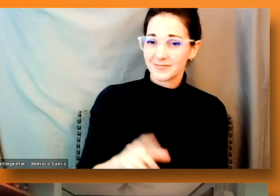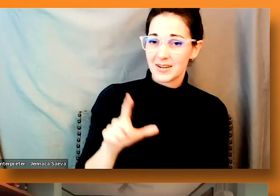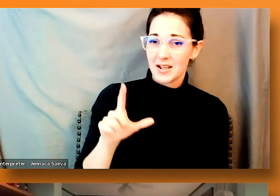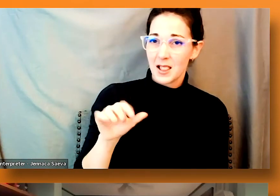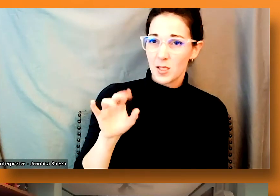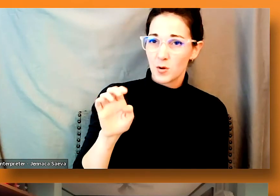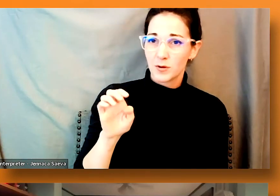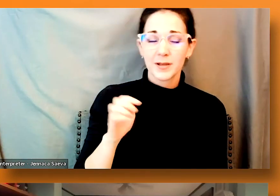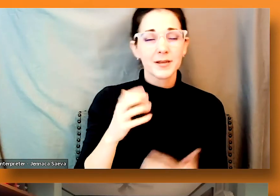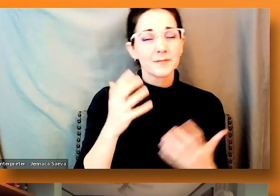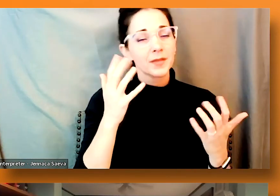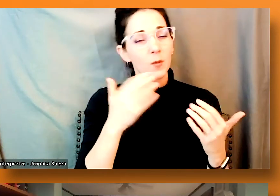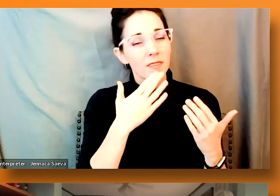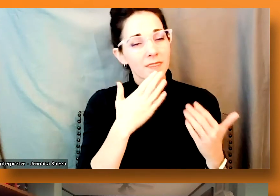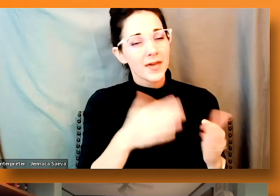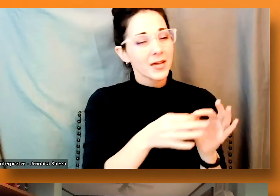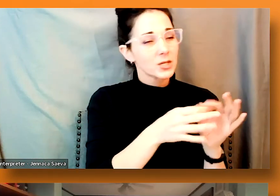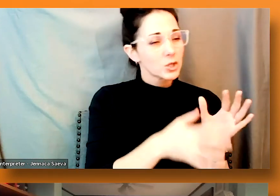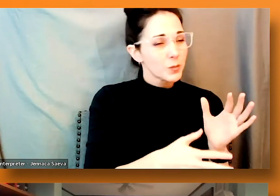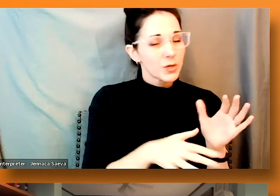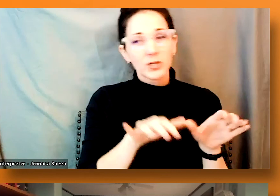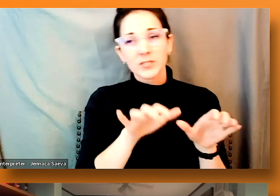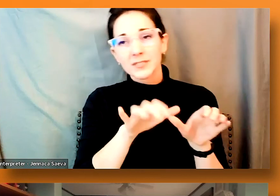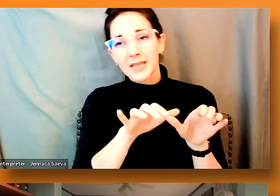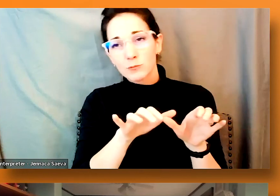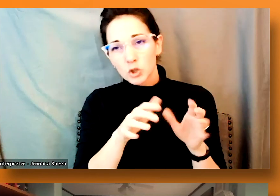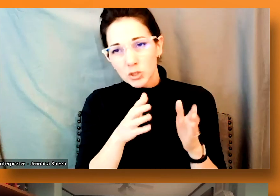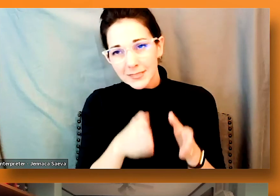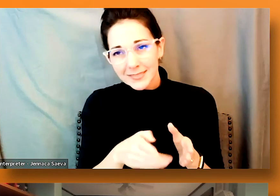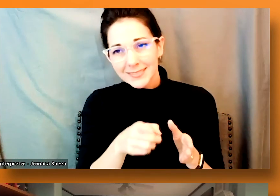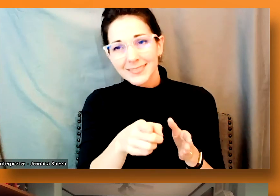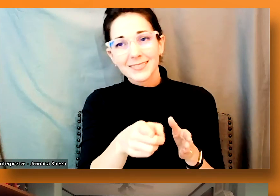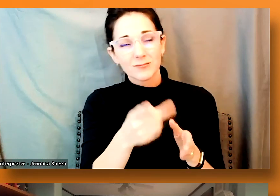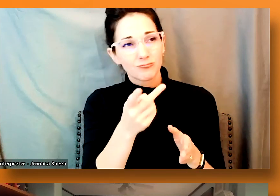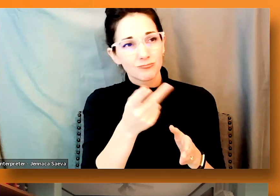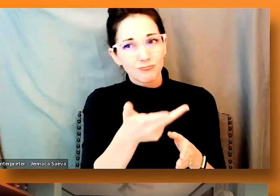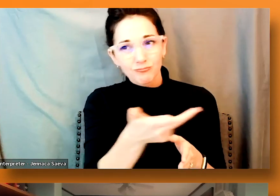I just want to also thank our interpreters and captionists today.